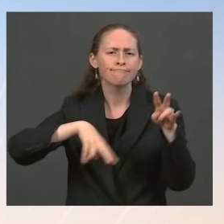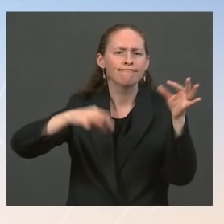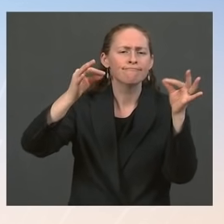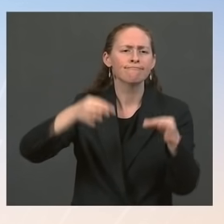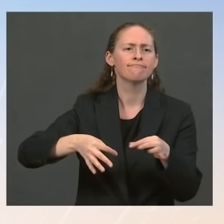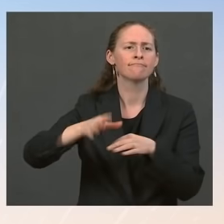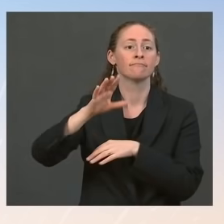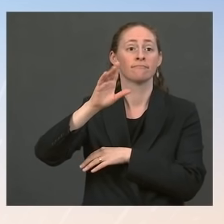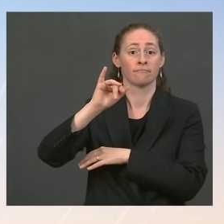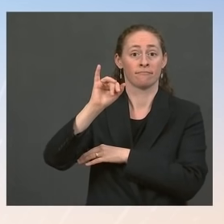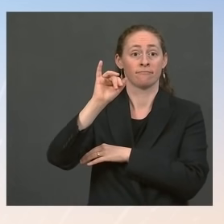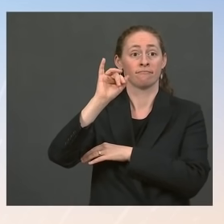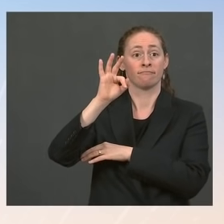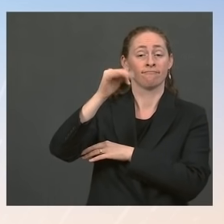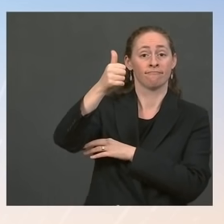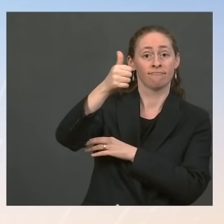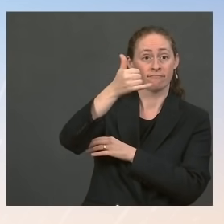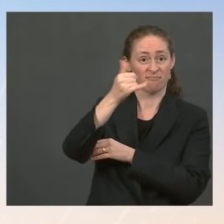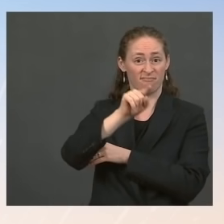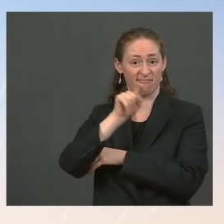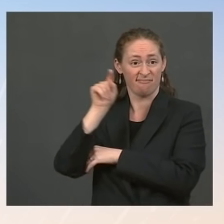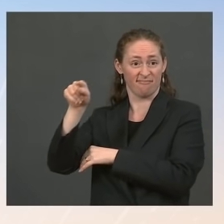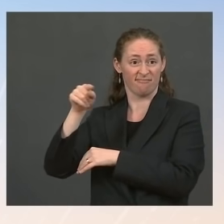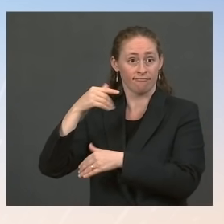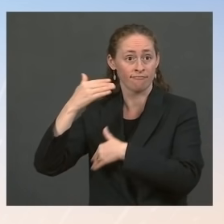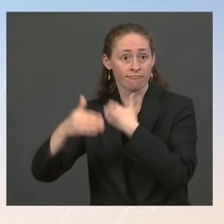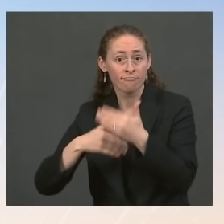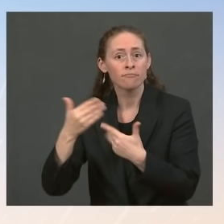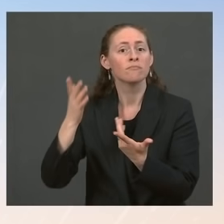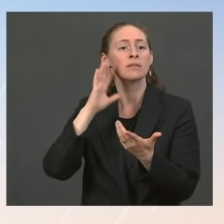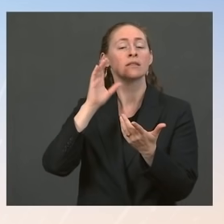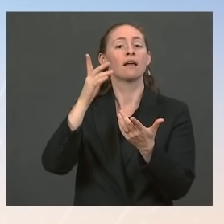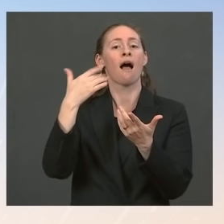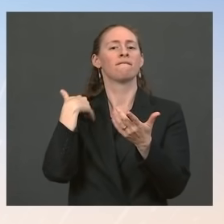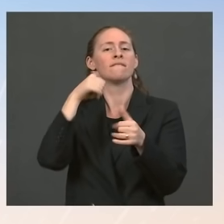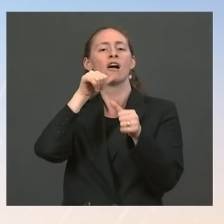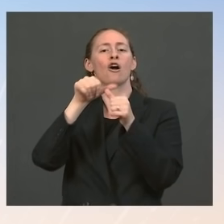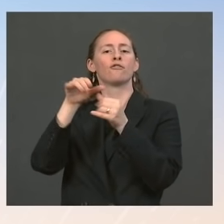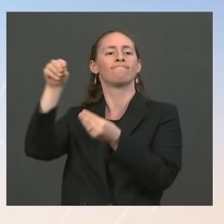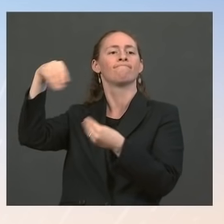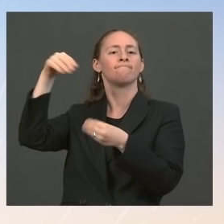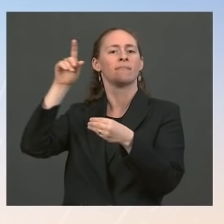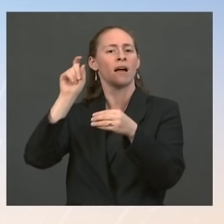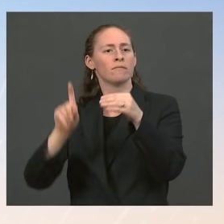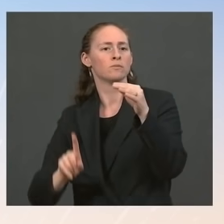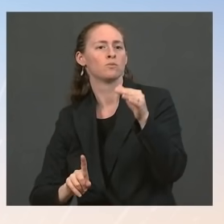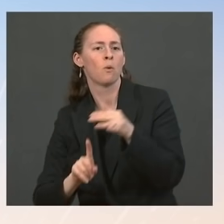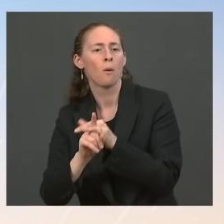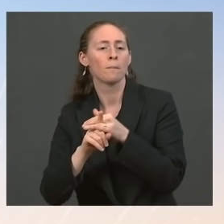they are given a notice to appear, many are -- have ankle bracelets, their biometric data is taken,